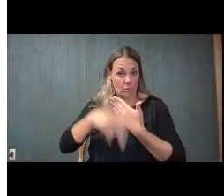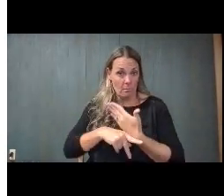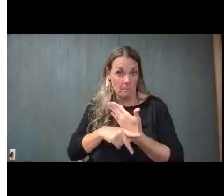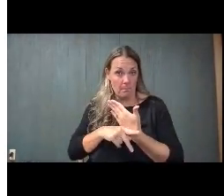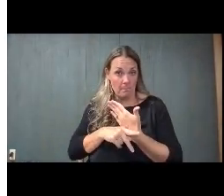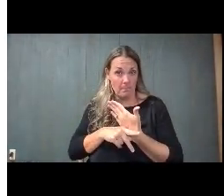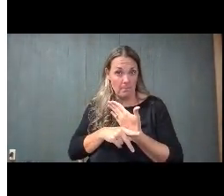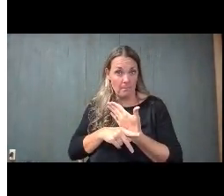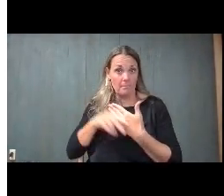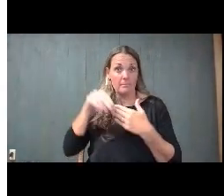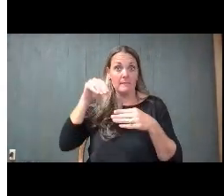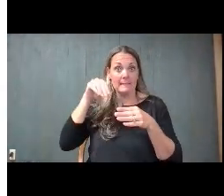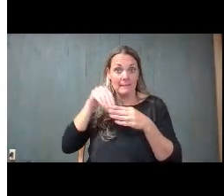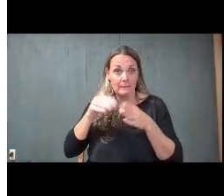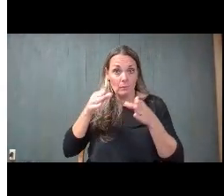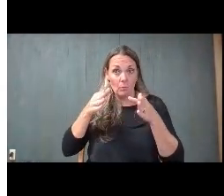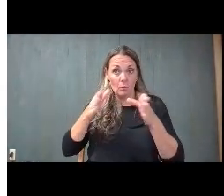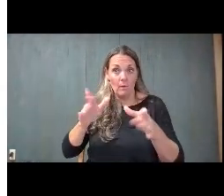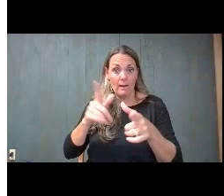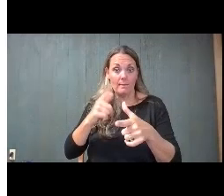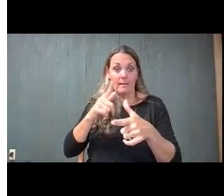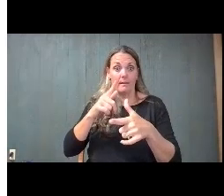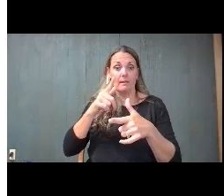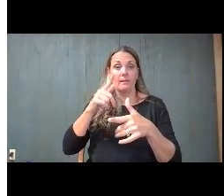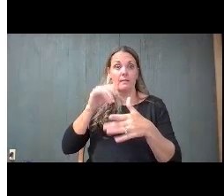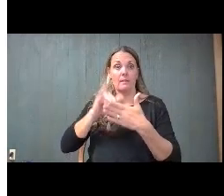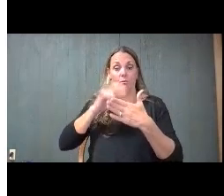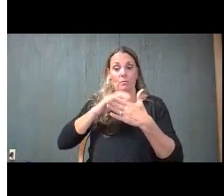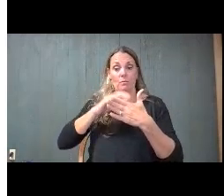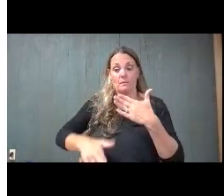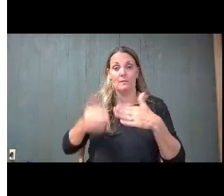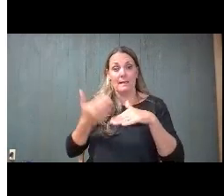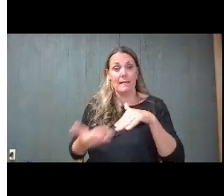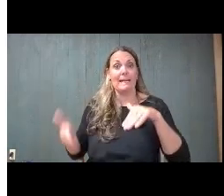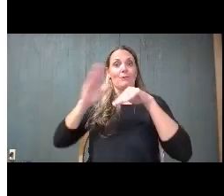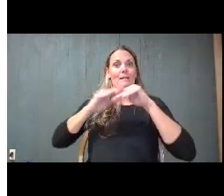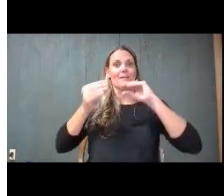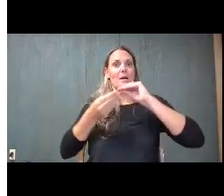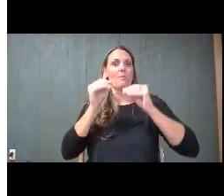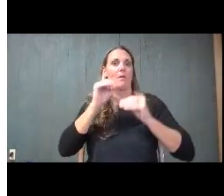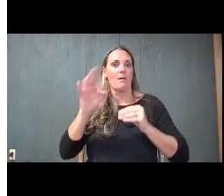in a manner that results in serving an increased number of VR participants,